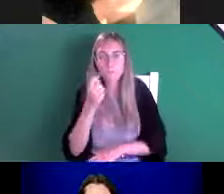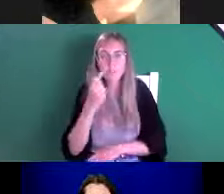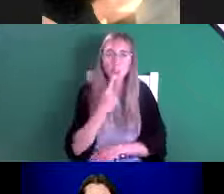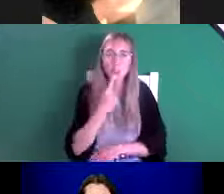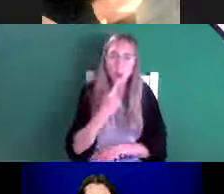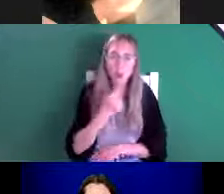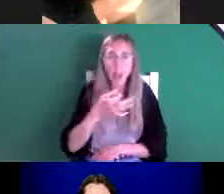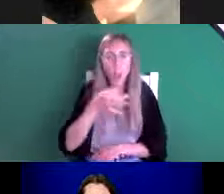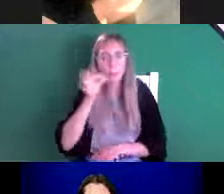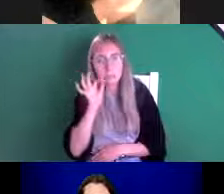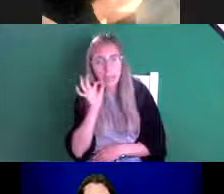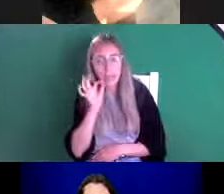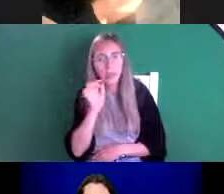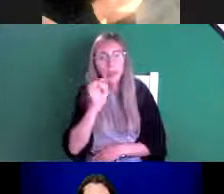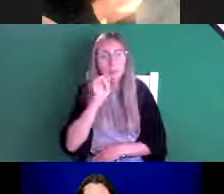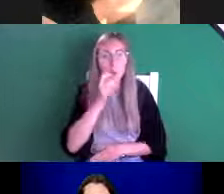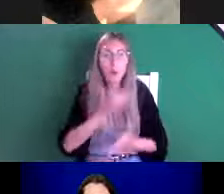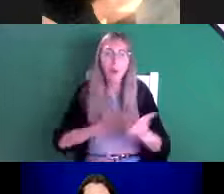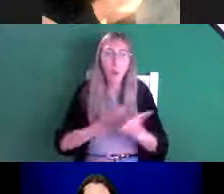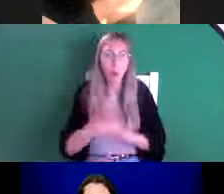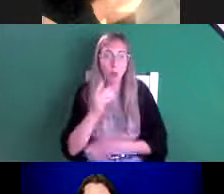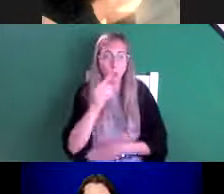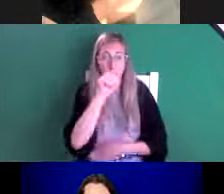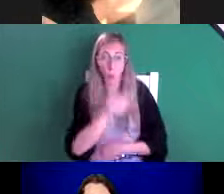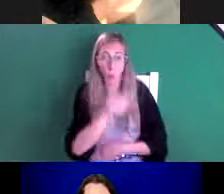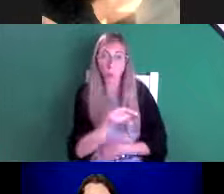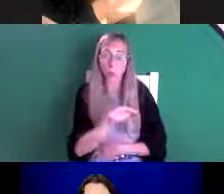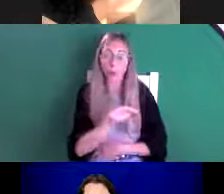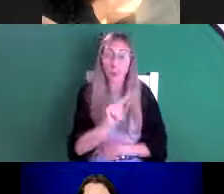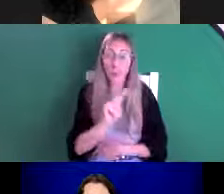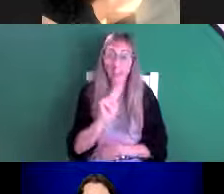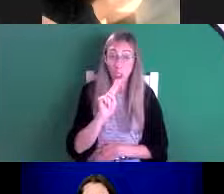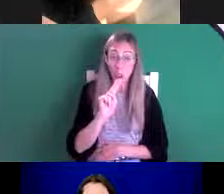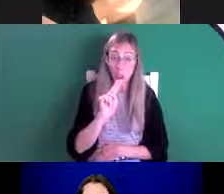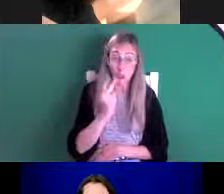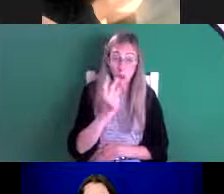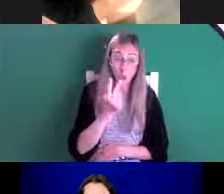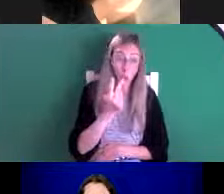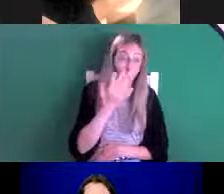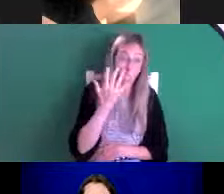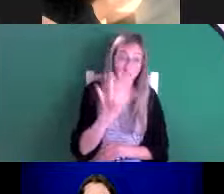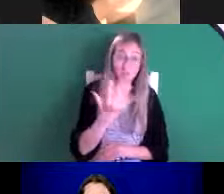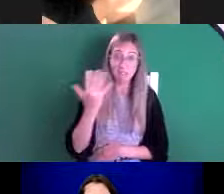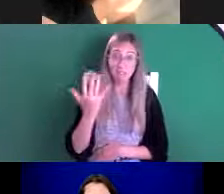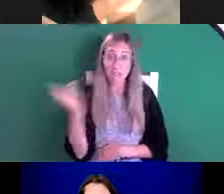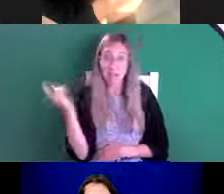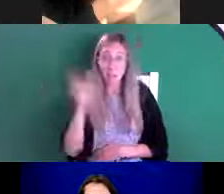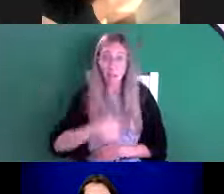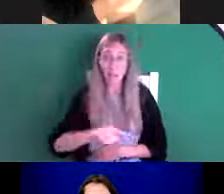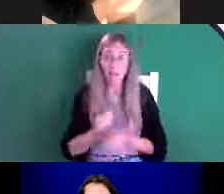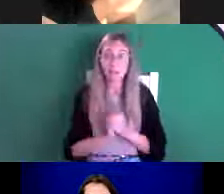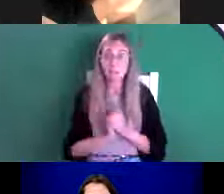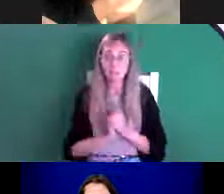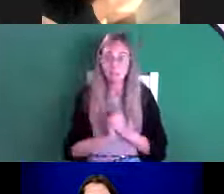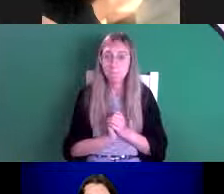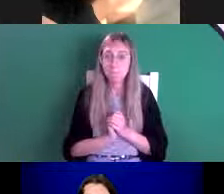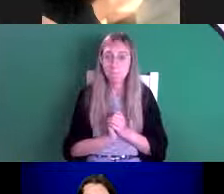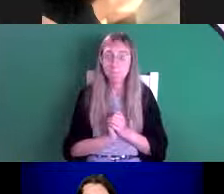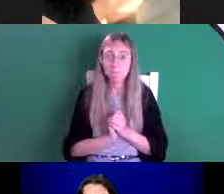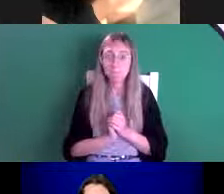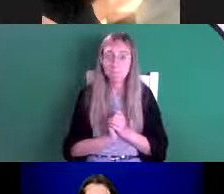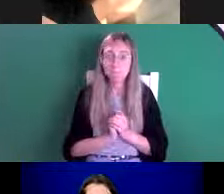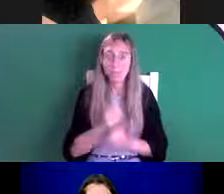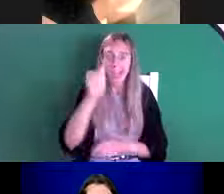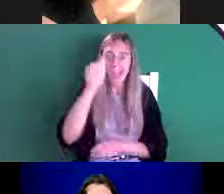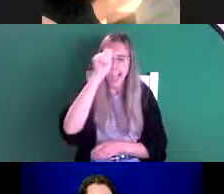to go through this at 2 55 and i know some of you might come back a few minutes late